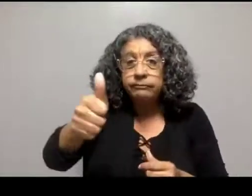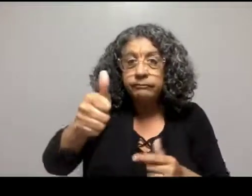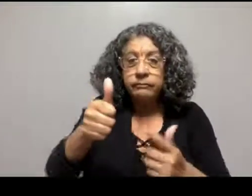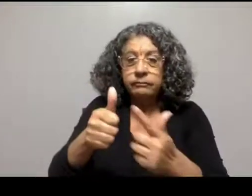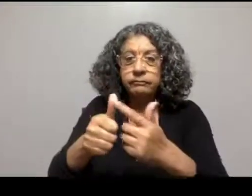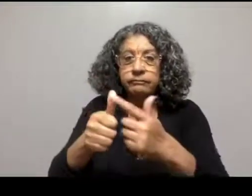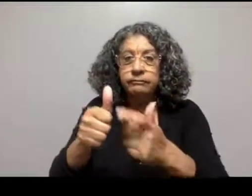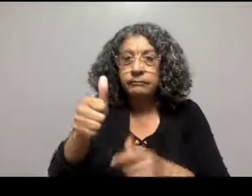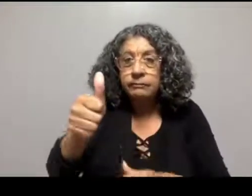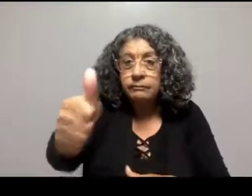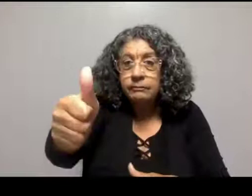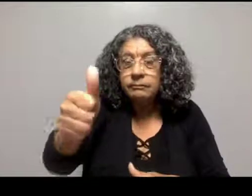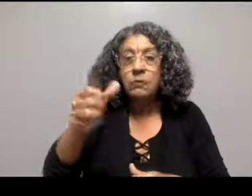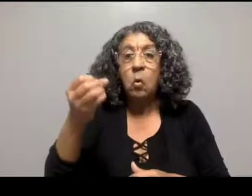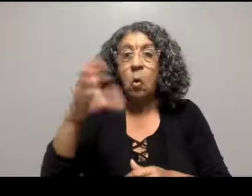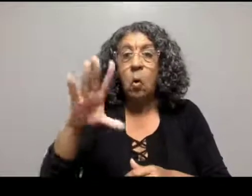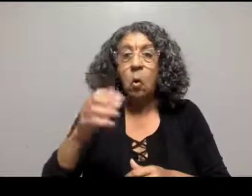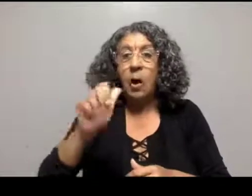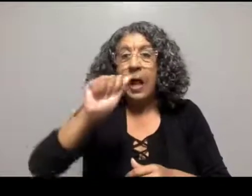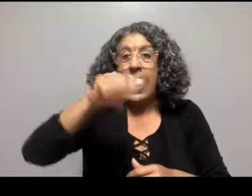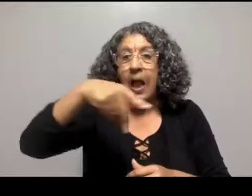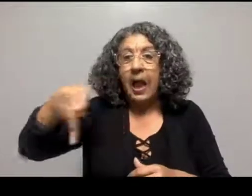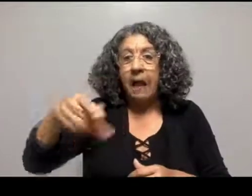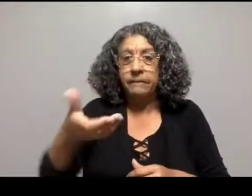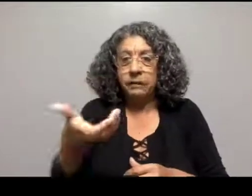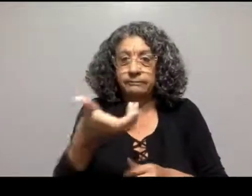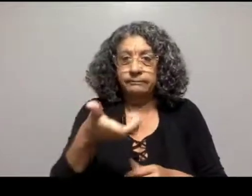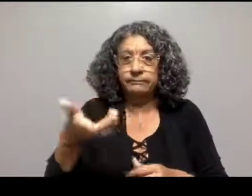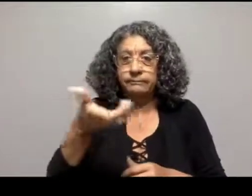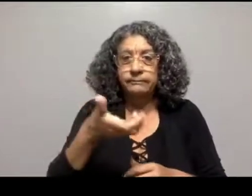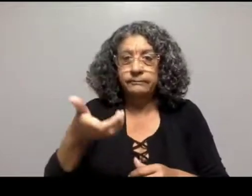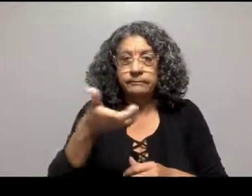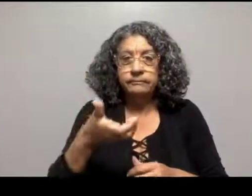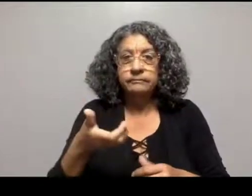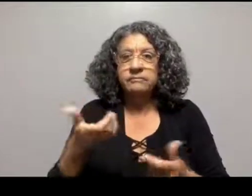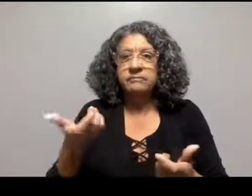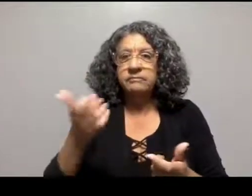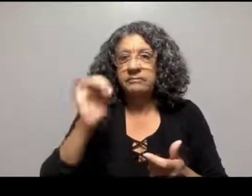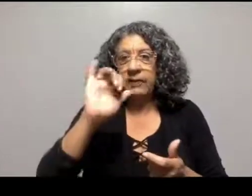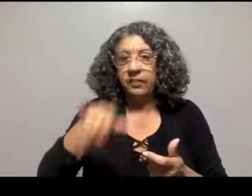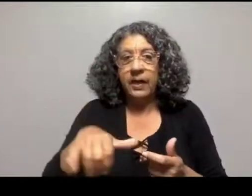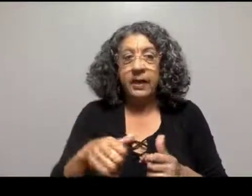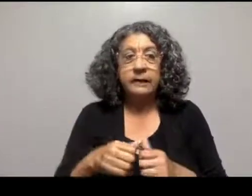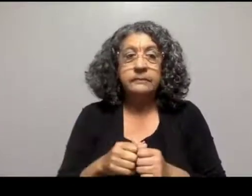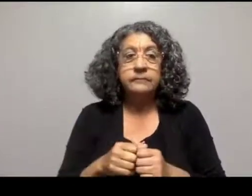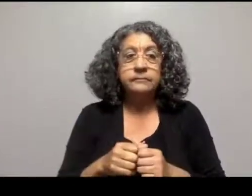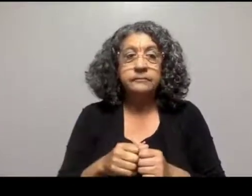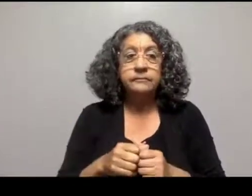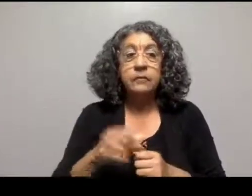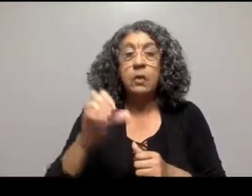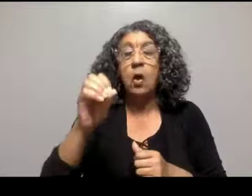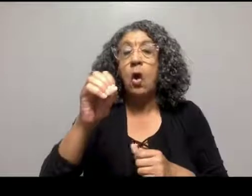we have where you could use your fingerprint and clock in or you can clock in on an app from your phone.